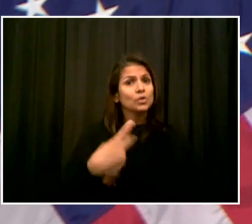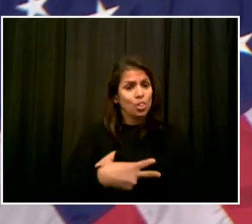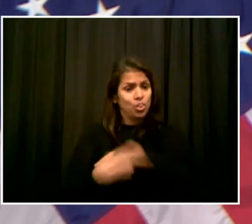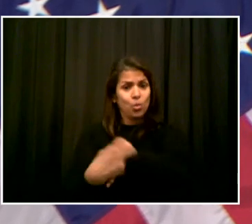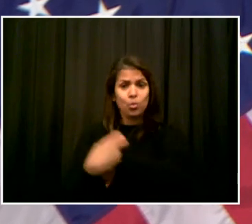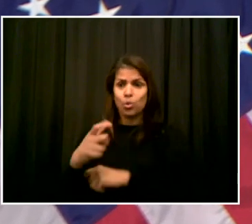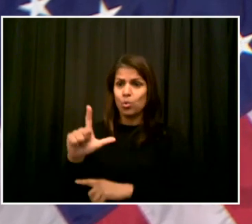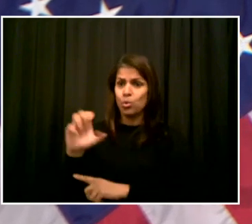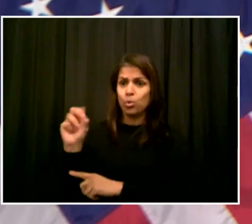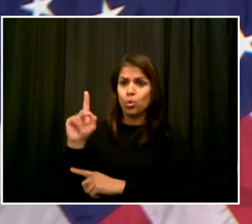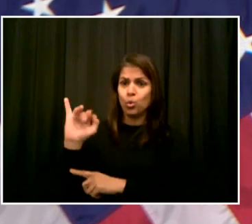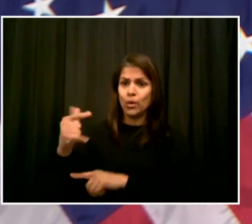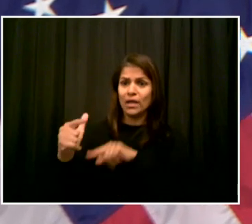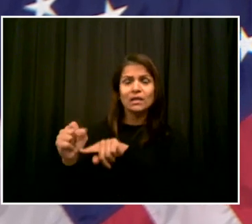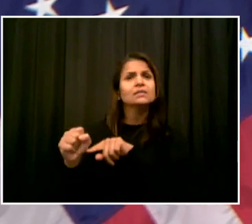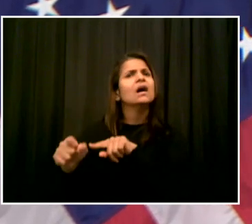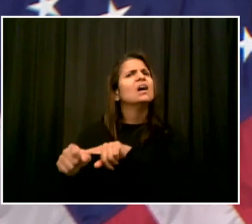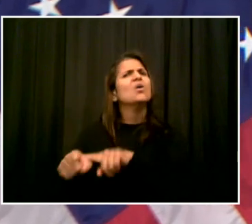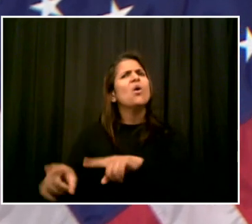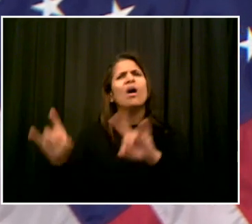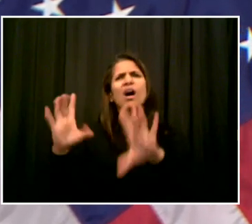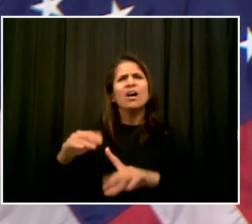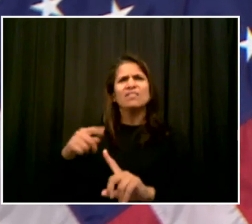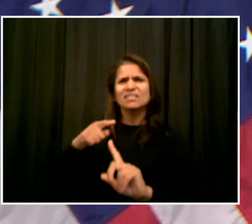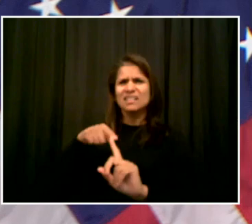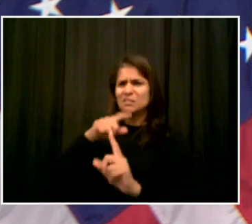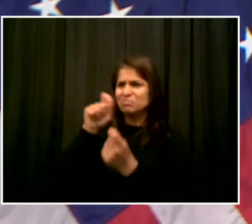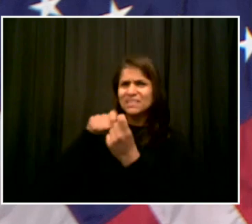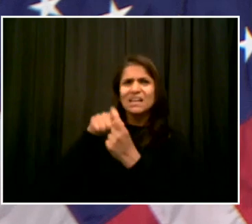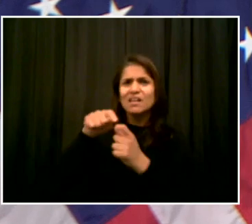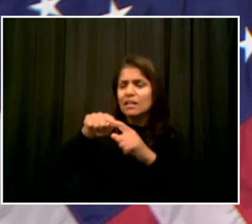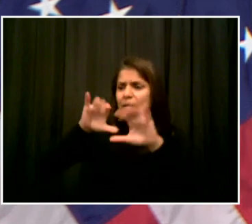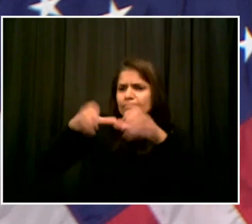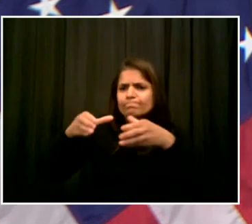THROUGHOUT NEW YORK CITY AND CONCENTRATED IN